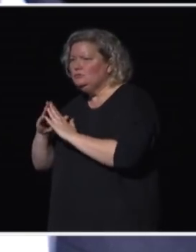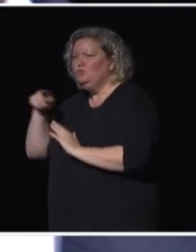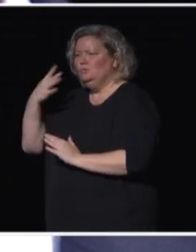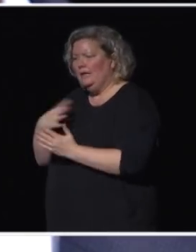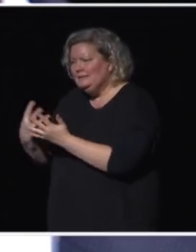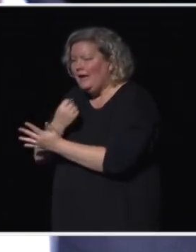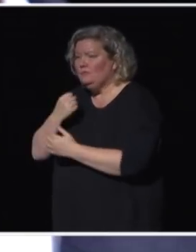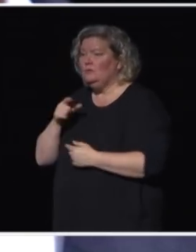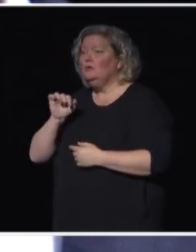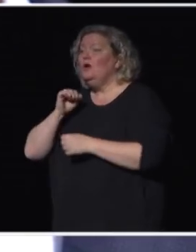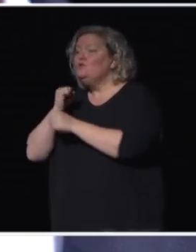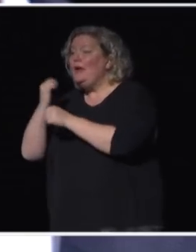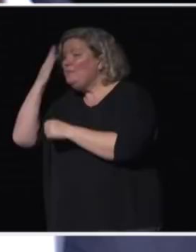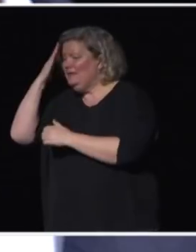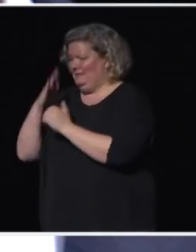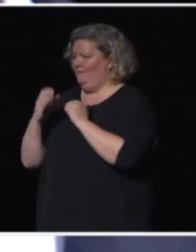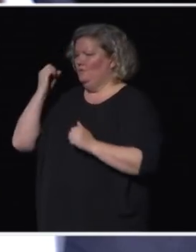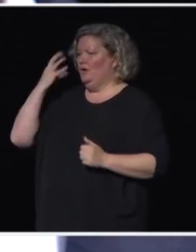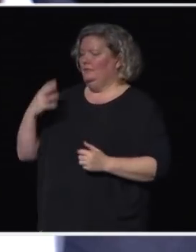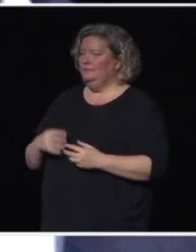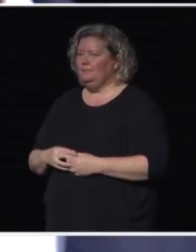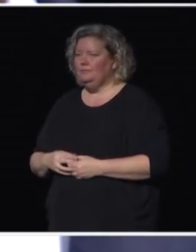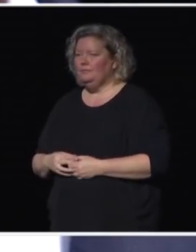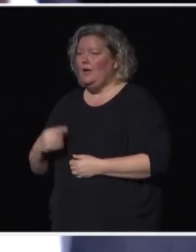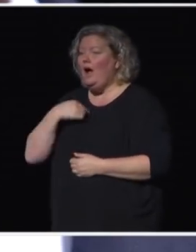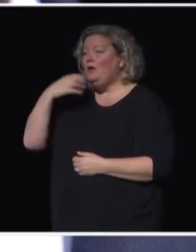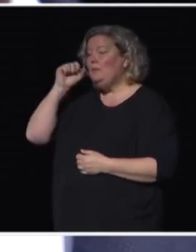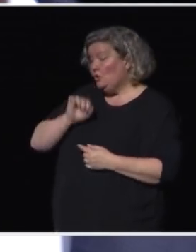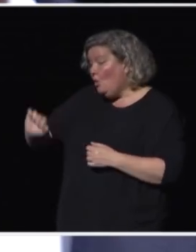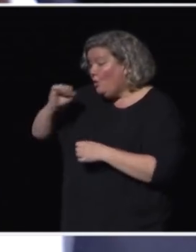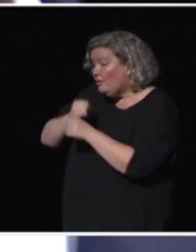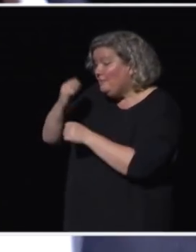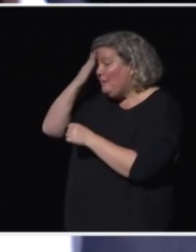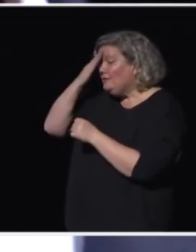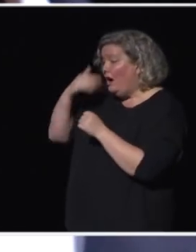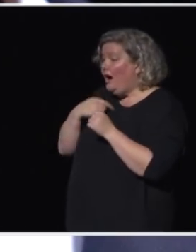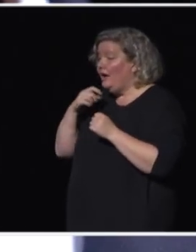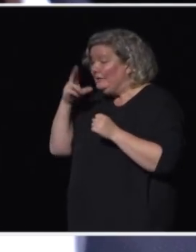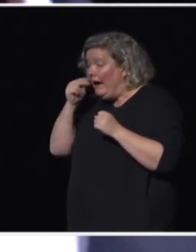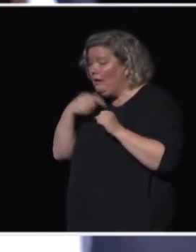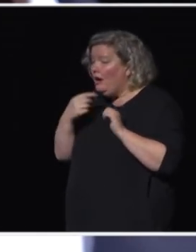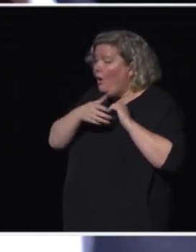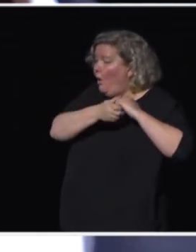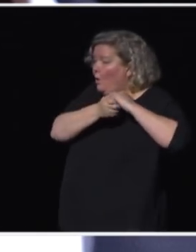I remember her clutching my small hand tightly as we crossed the street. She would tell me that if I ever let go and were killed